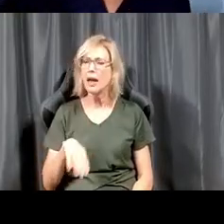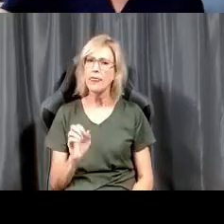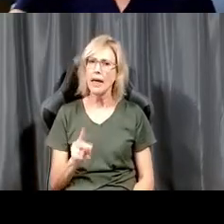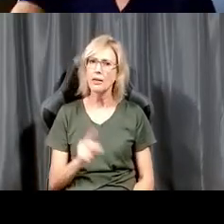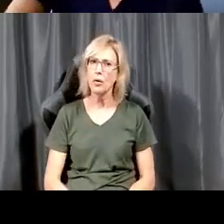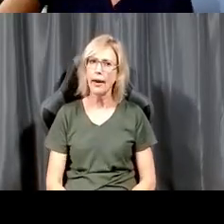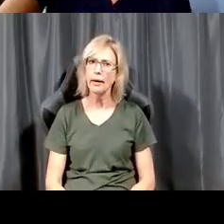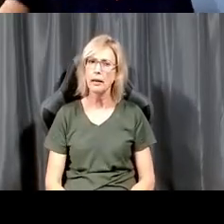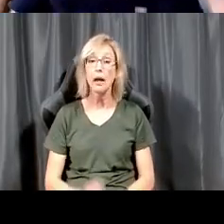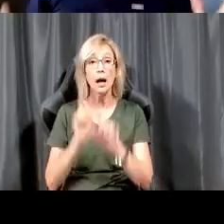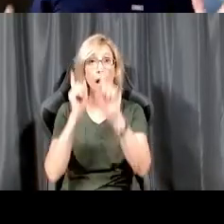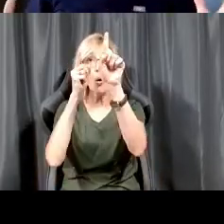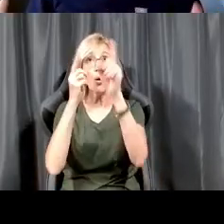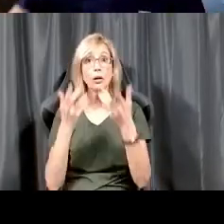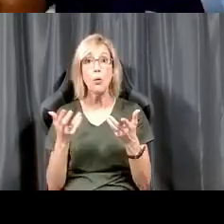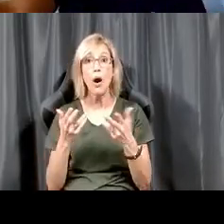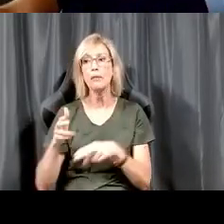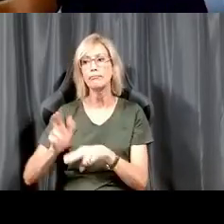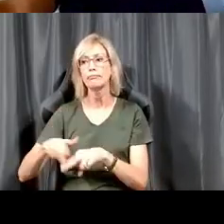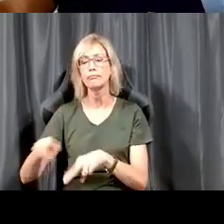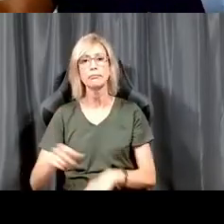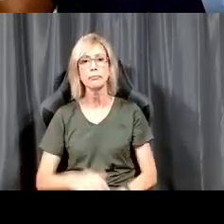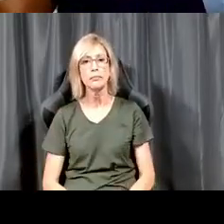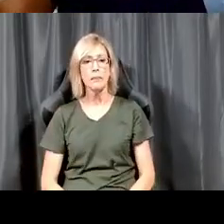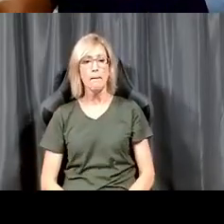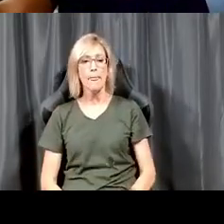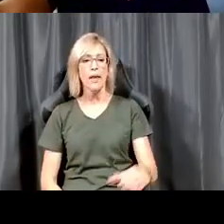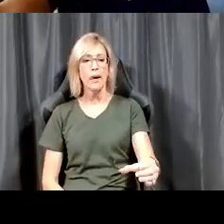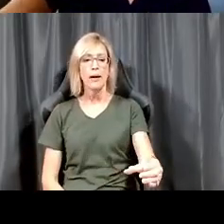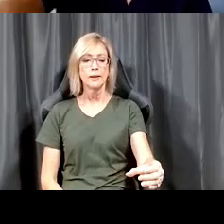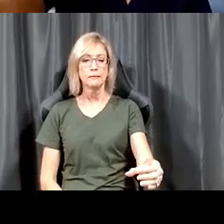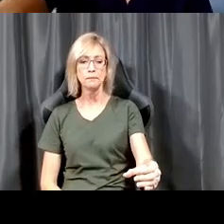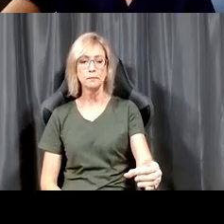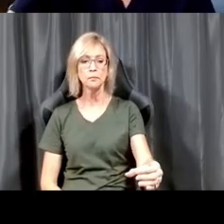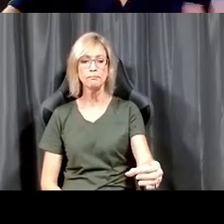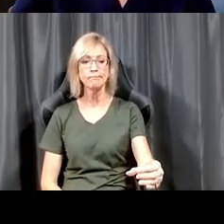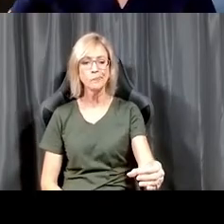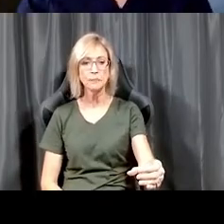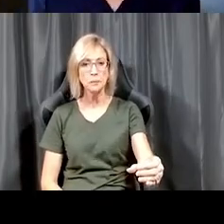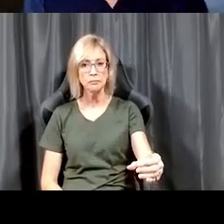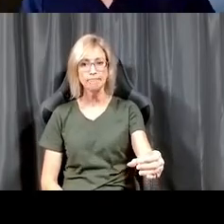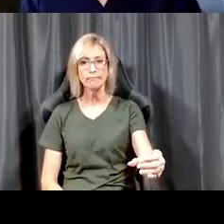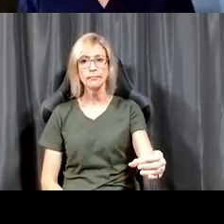The goal is for them to sit there, have it be there, and just learn to be comfortable with it.